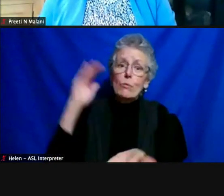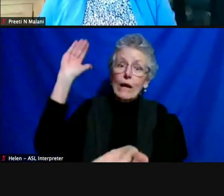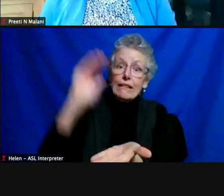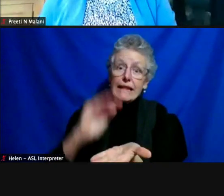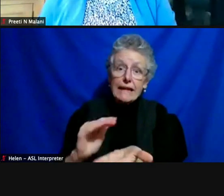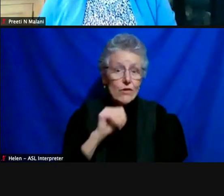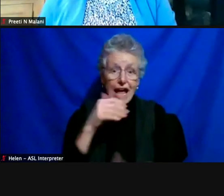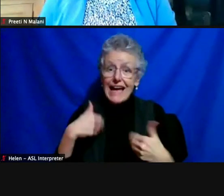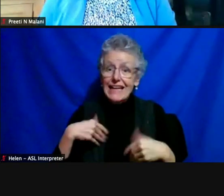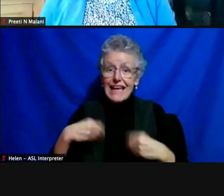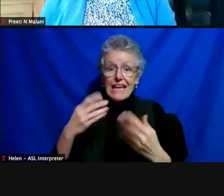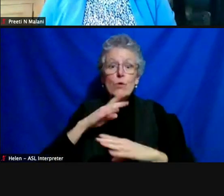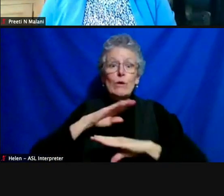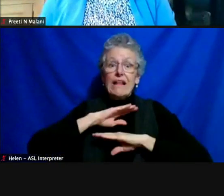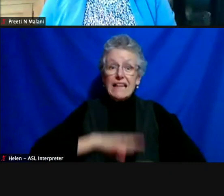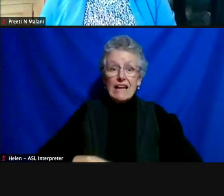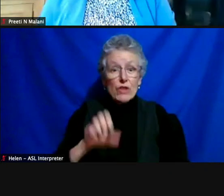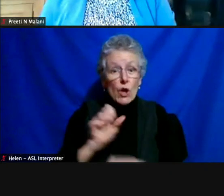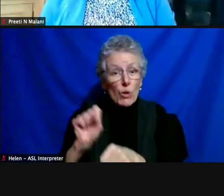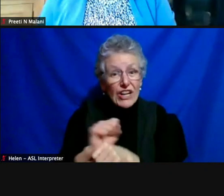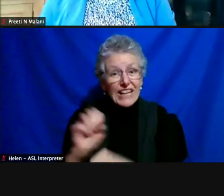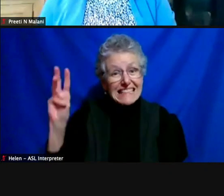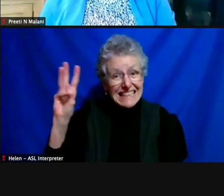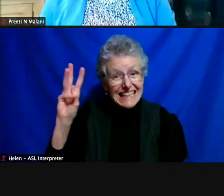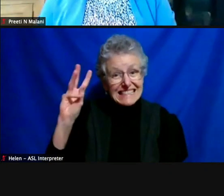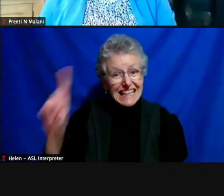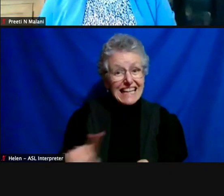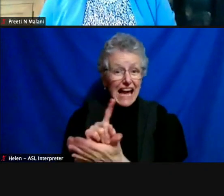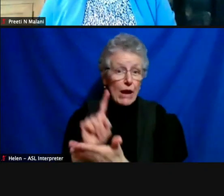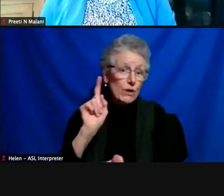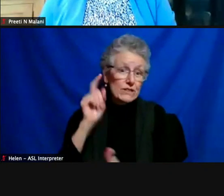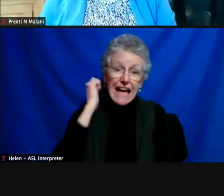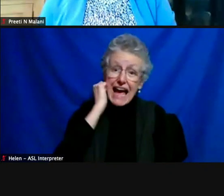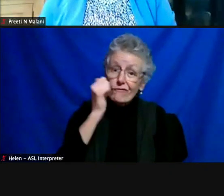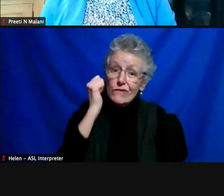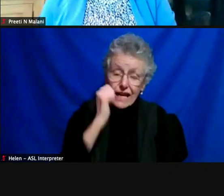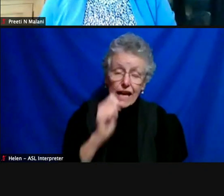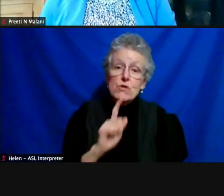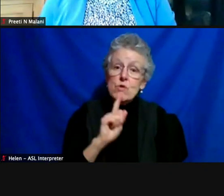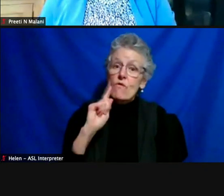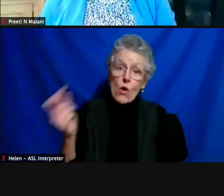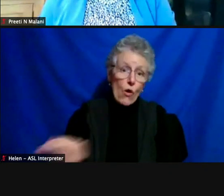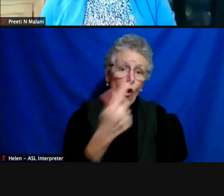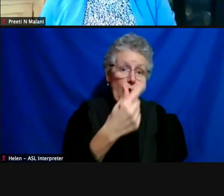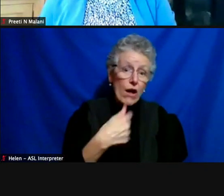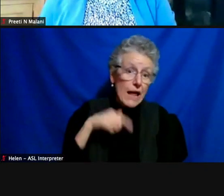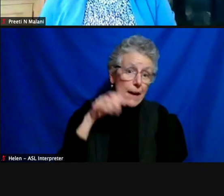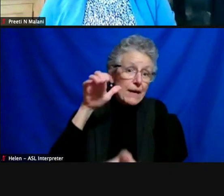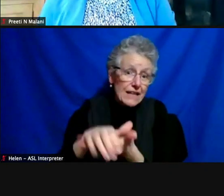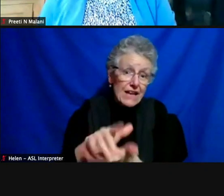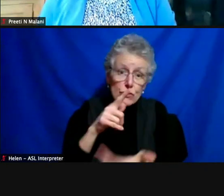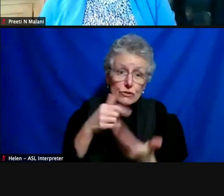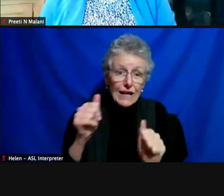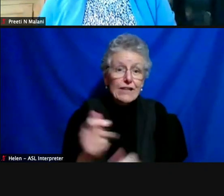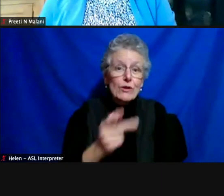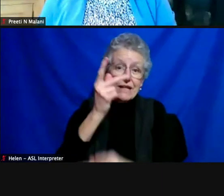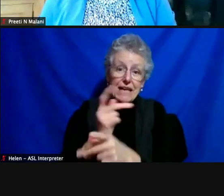they're basically working 16 hours a day. And that's true for everybody, I believe, that's trying to help keep our communities safe.